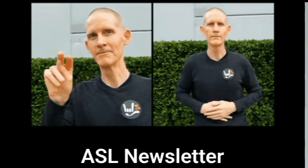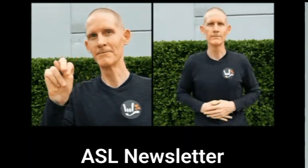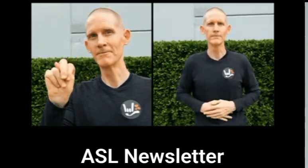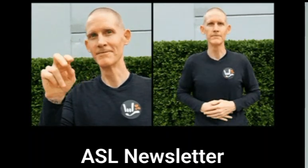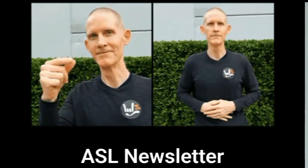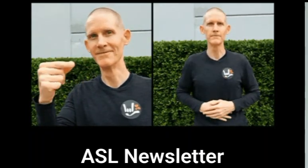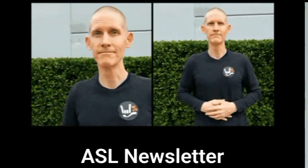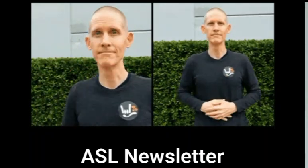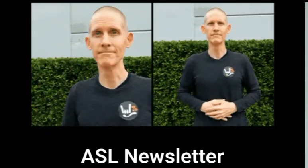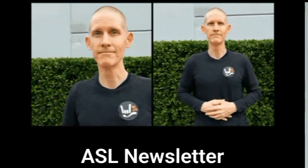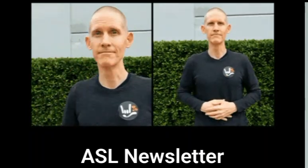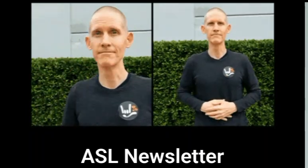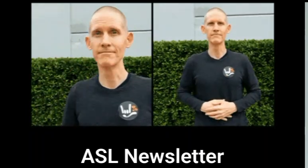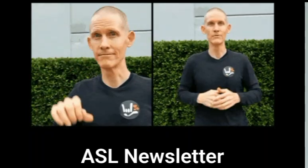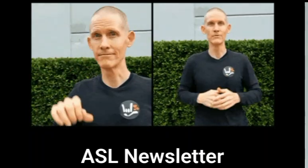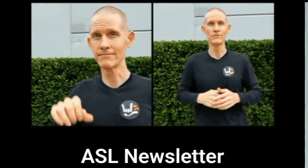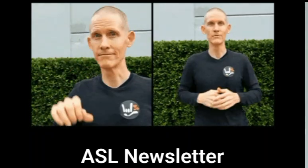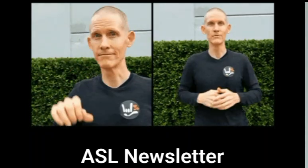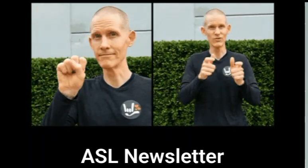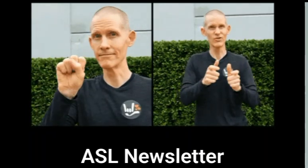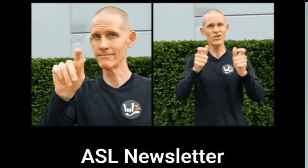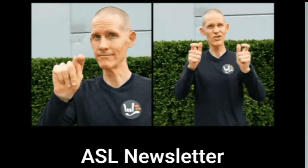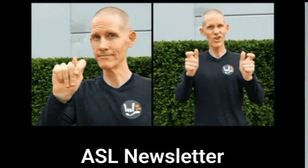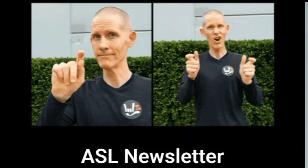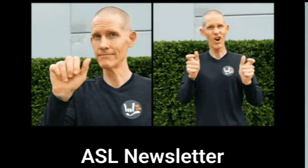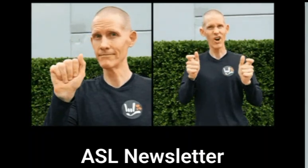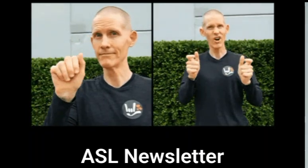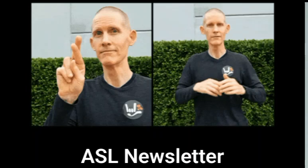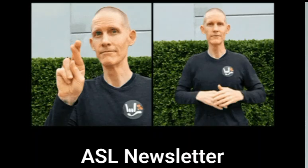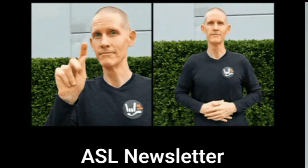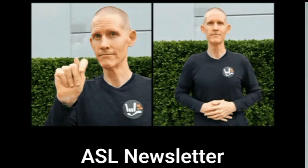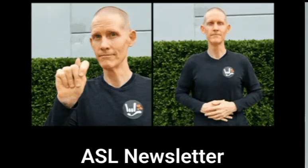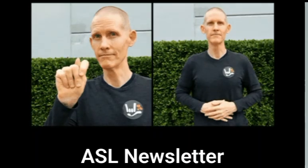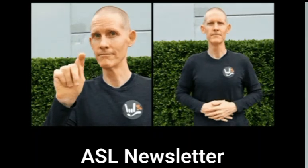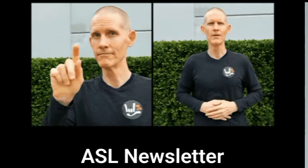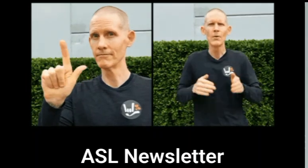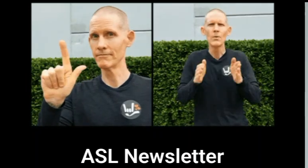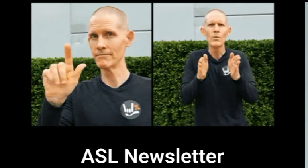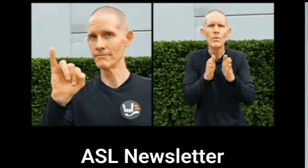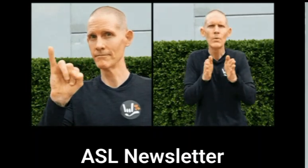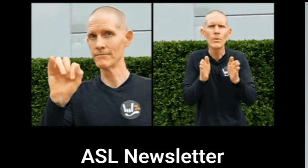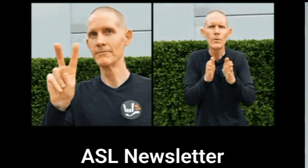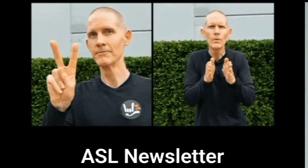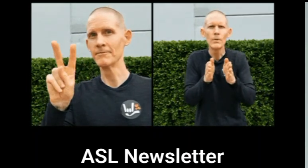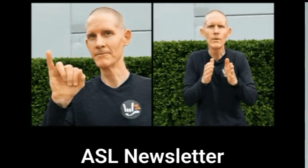we design things for beginners on purpose we're not going after intermediate